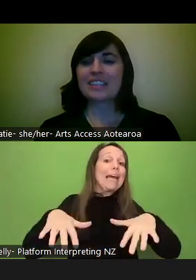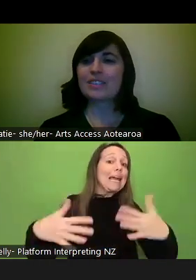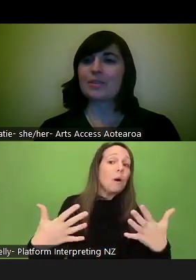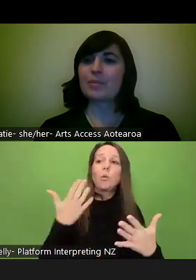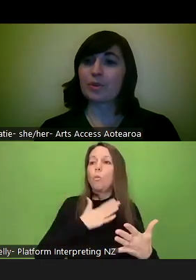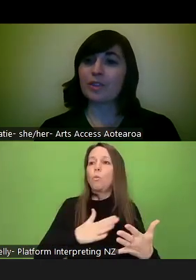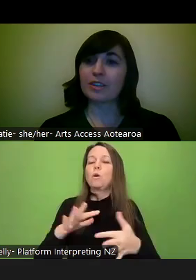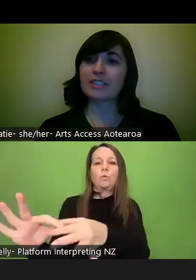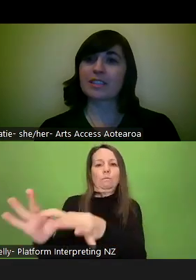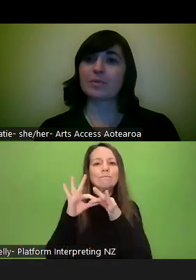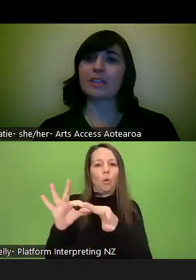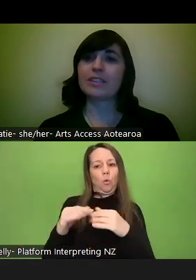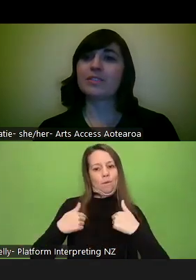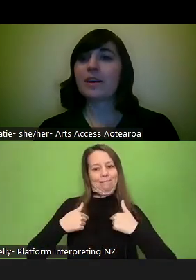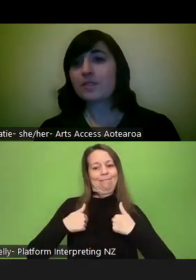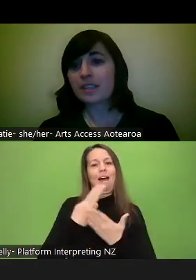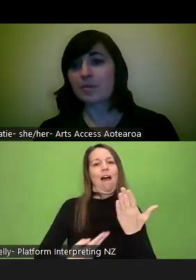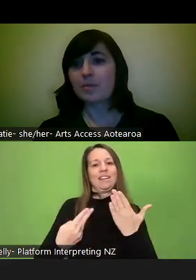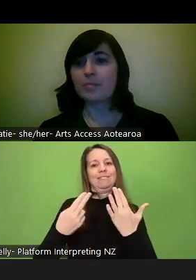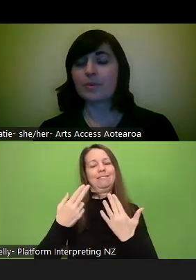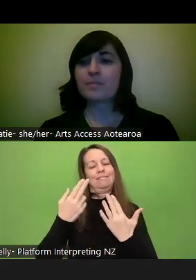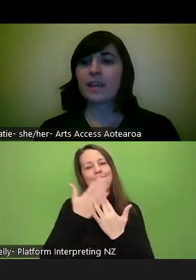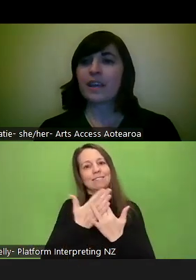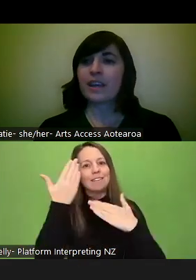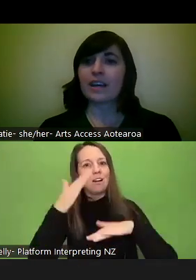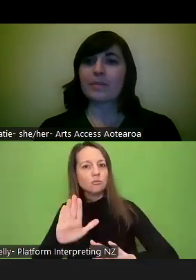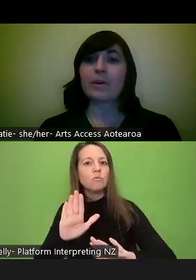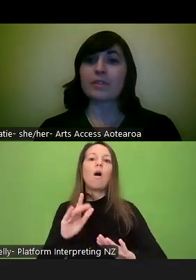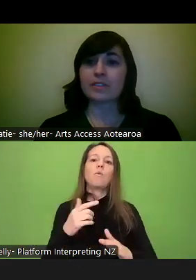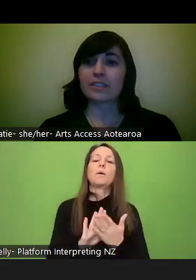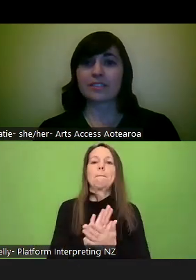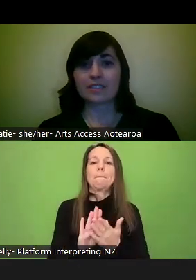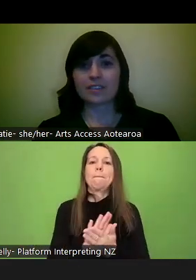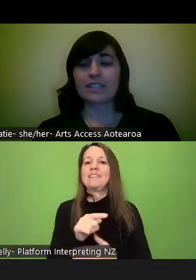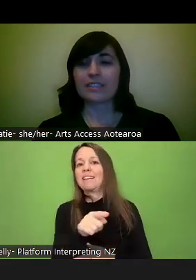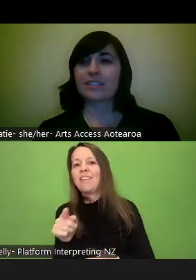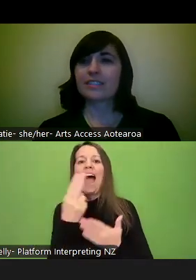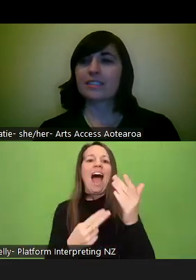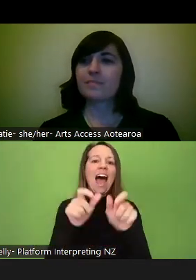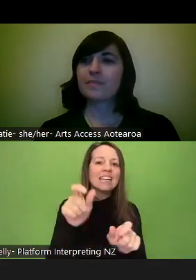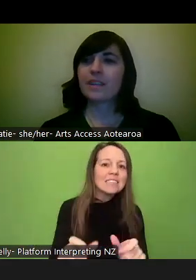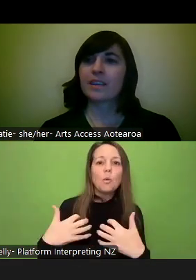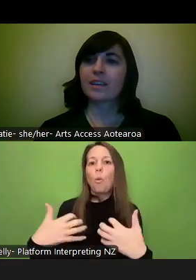To improve their accessibility to Deaf and disabled people, both as artists and audiences.